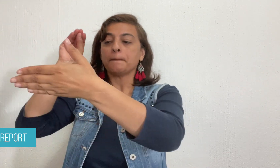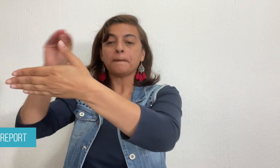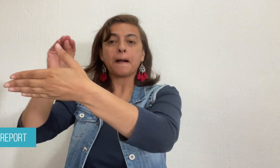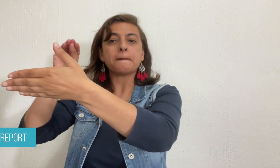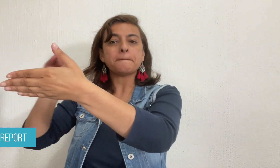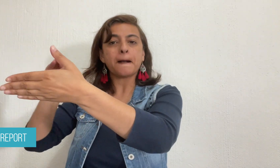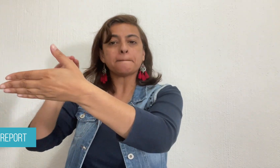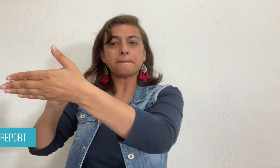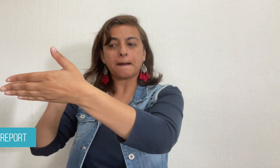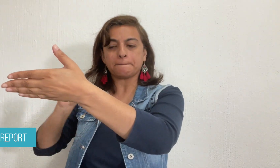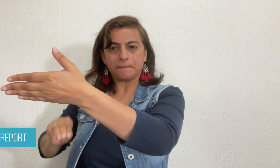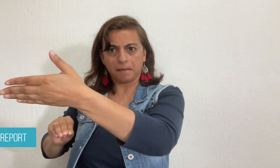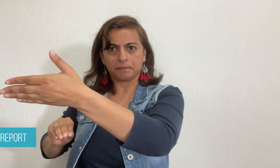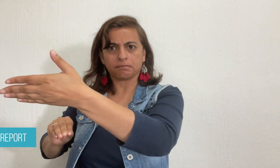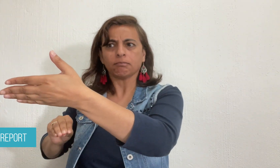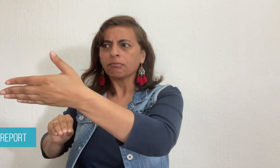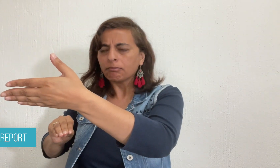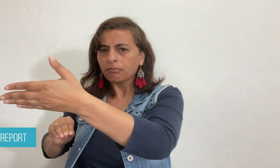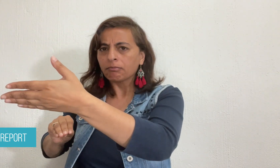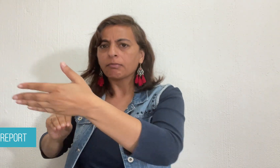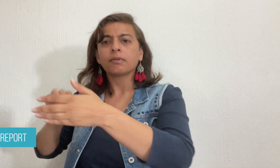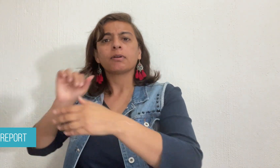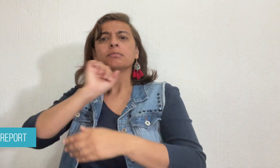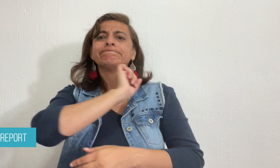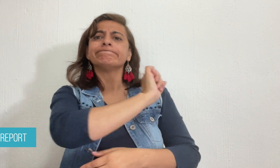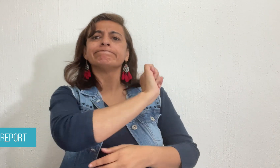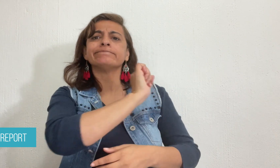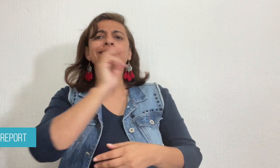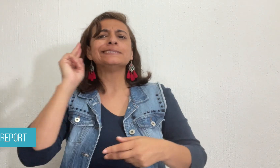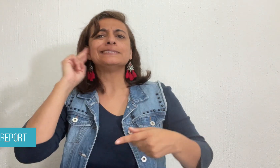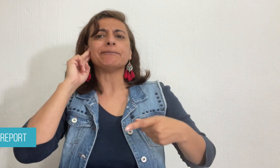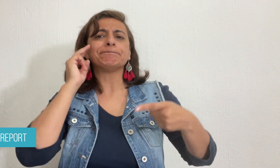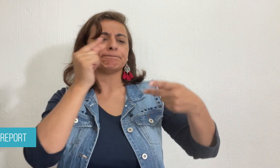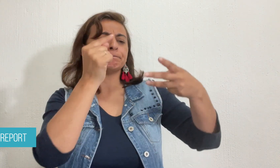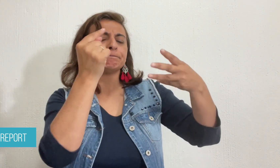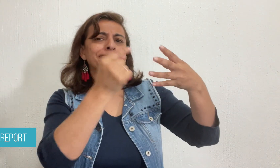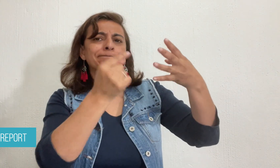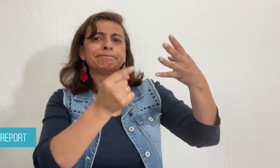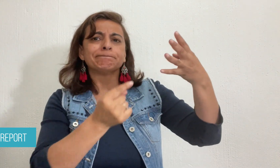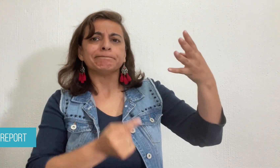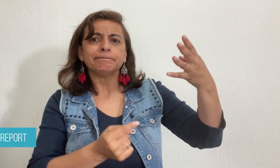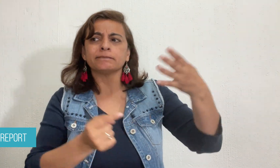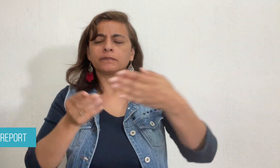not addressed in the Government's National Budget Speech